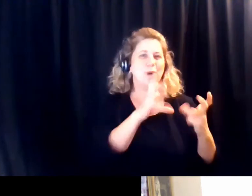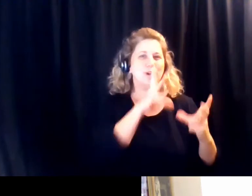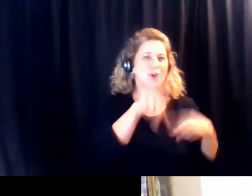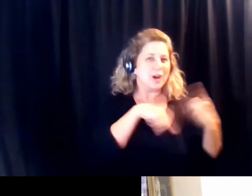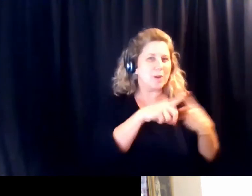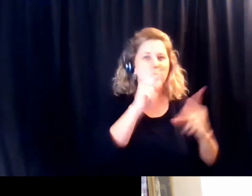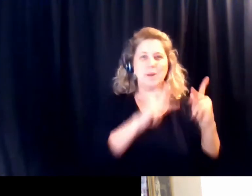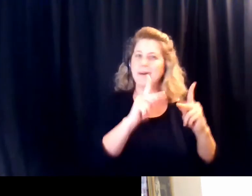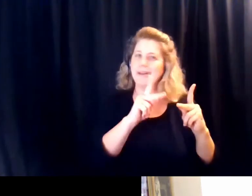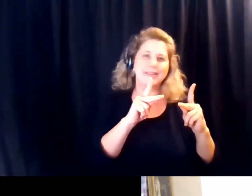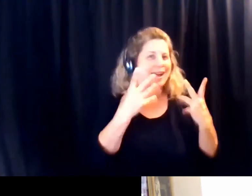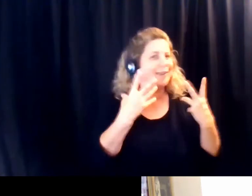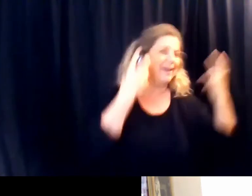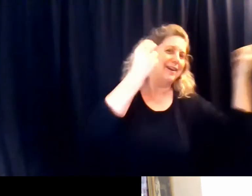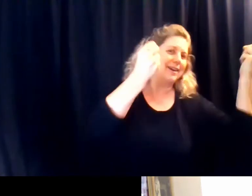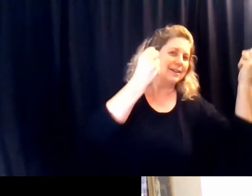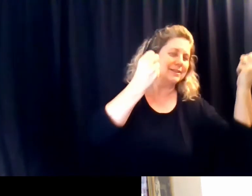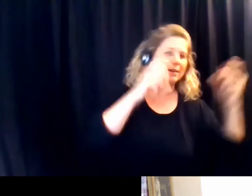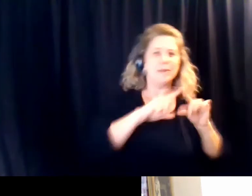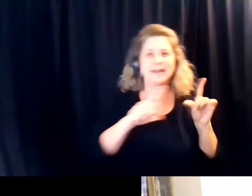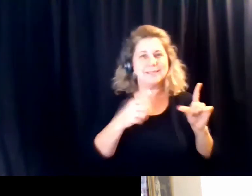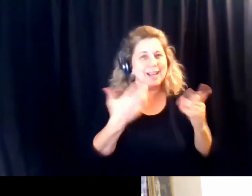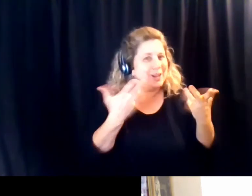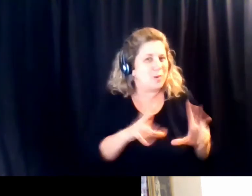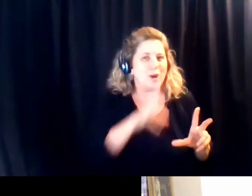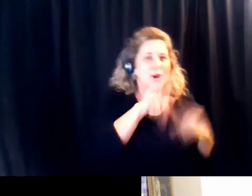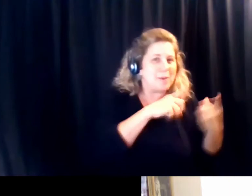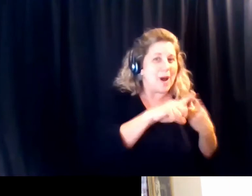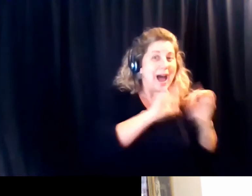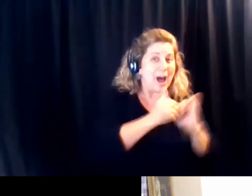Judith Heumann: It's terrible. Heather Dibblee: So this would be the next biggest step for